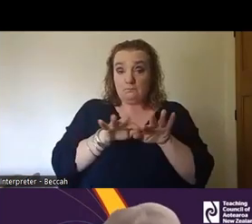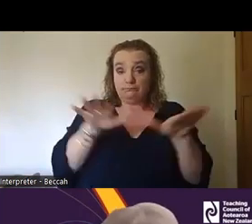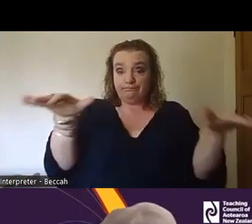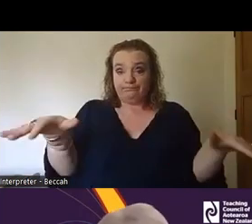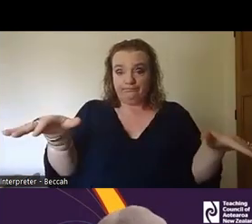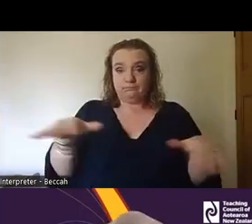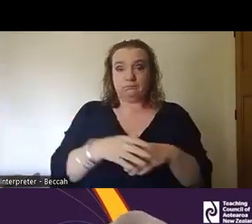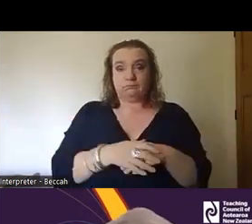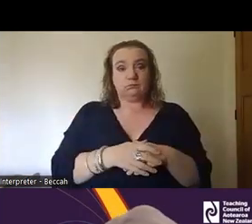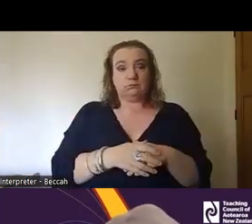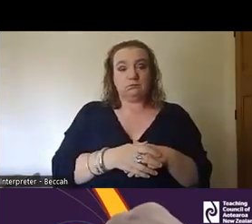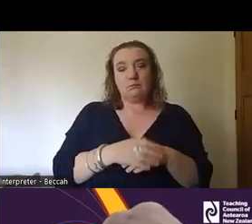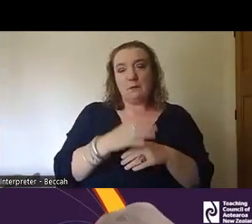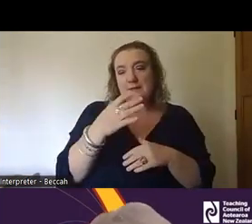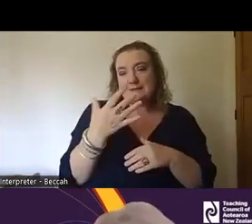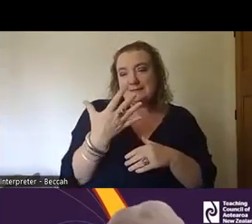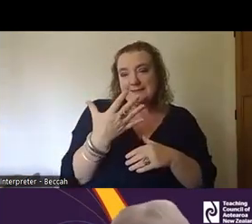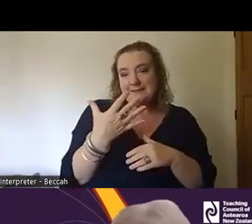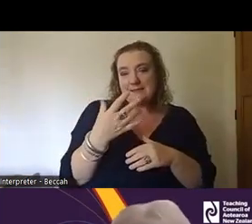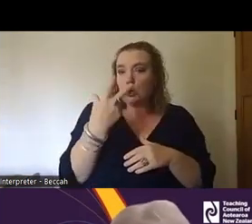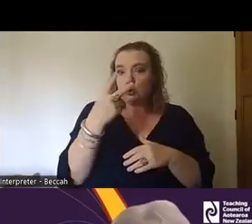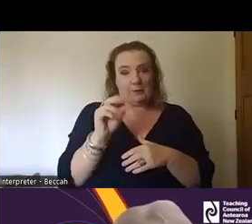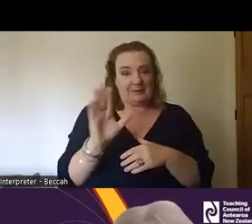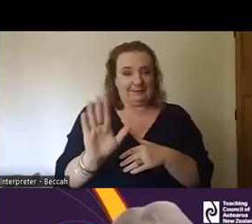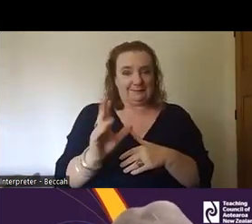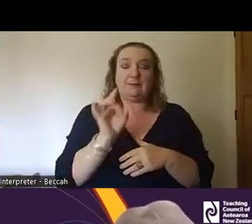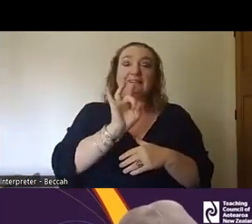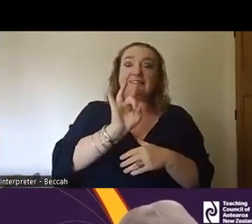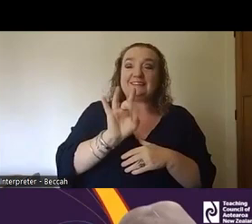We are going to have about 10 minutes rather than the 20 that's on the screen.